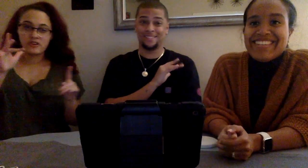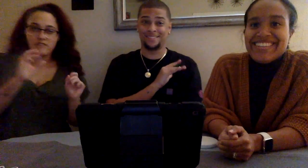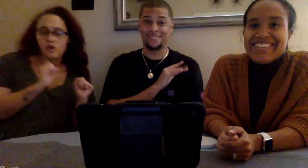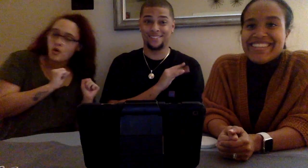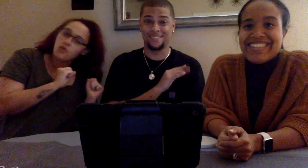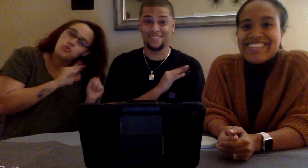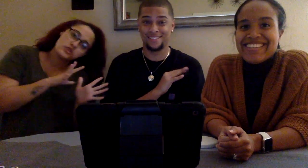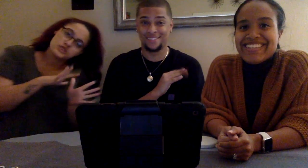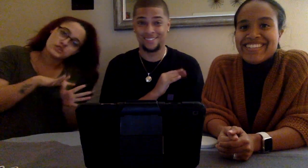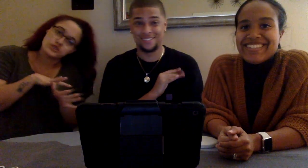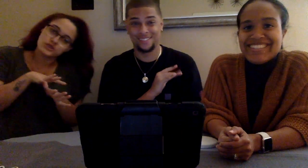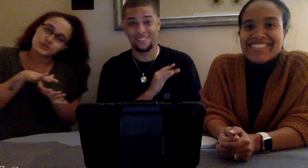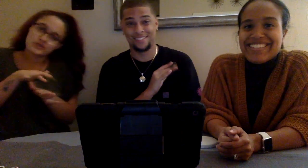Exclusive! Whoooshhhh